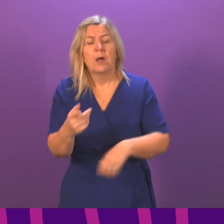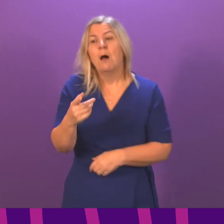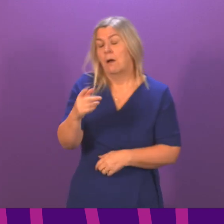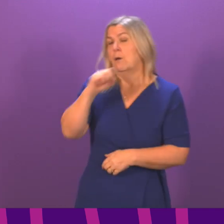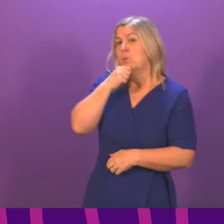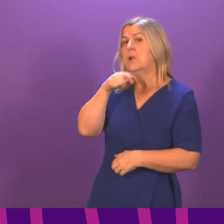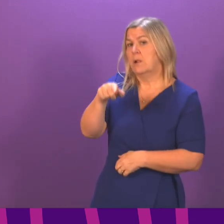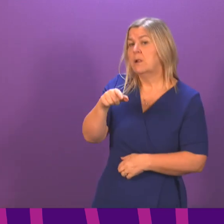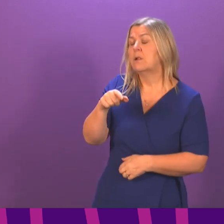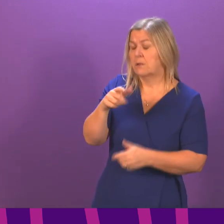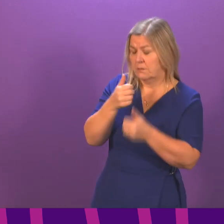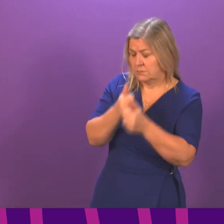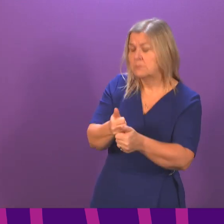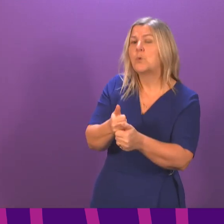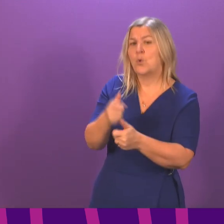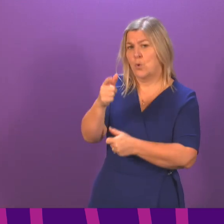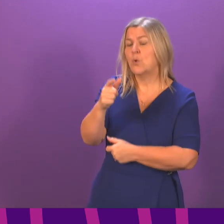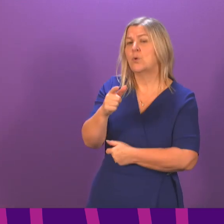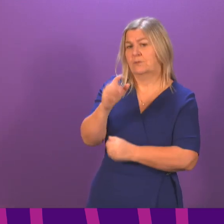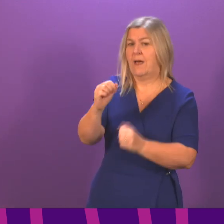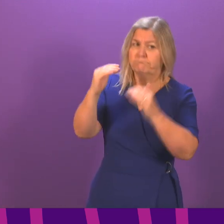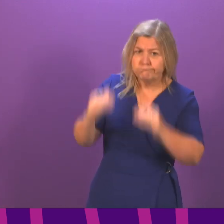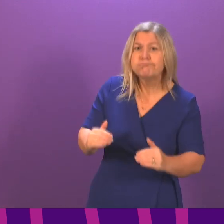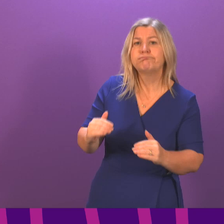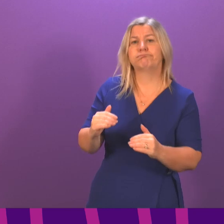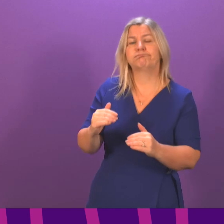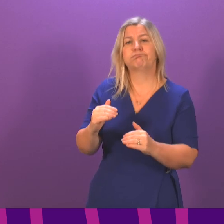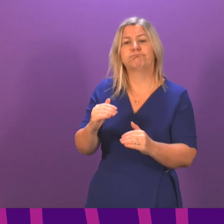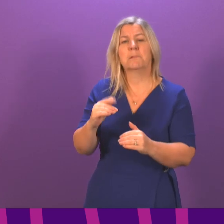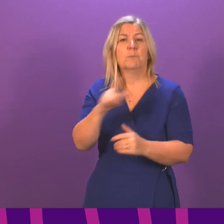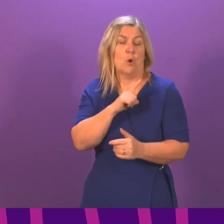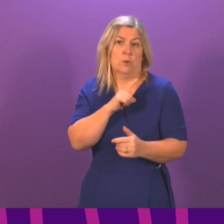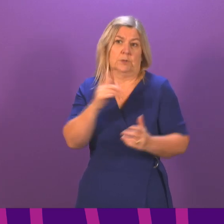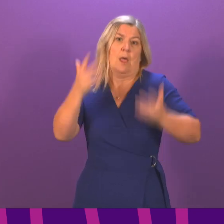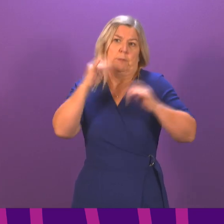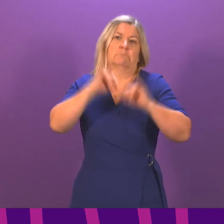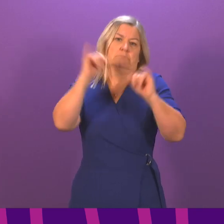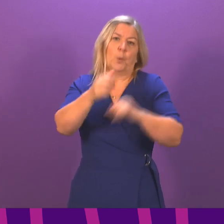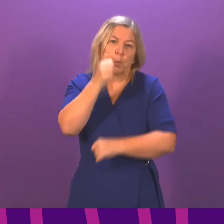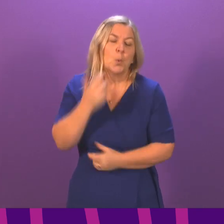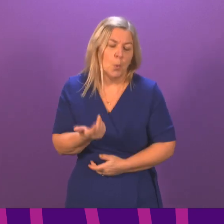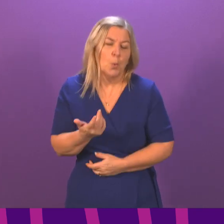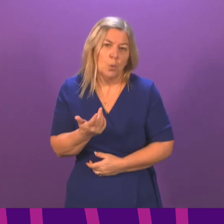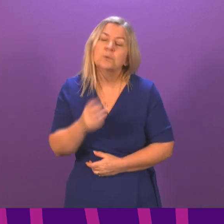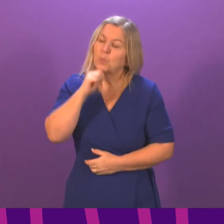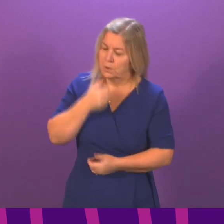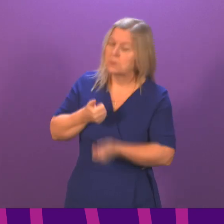the transition to a net zero economy in response to the climate emergency. As I said, it opened